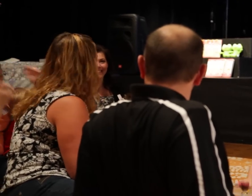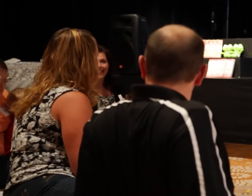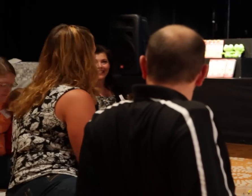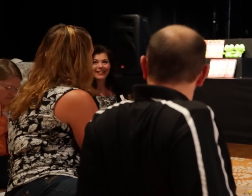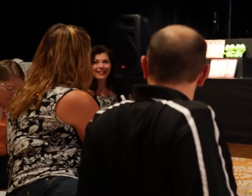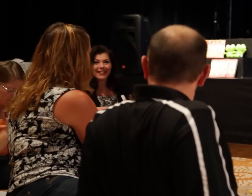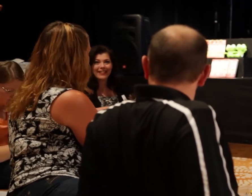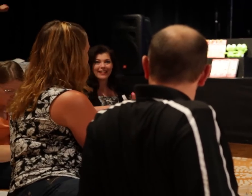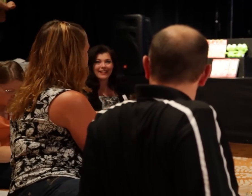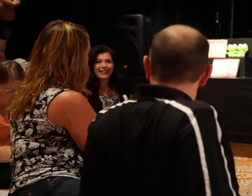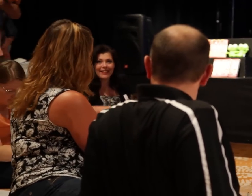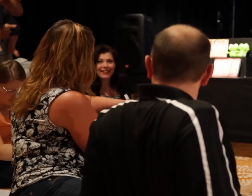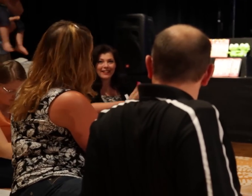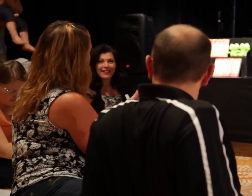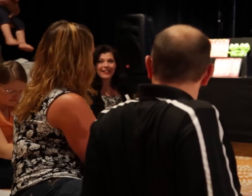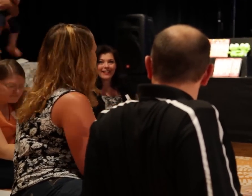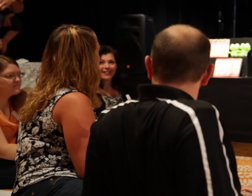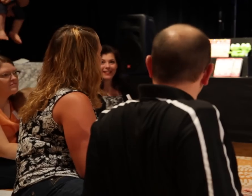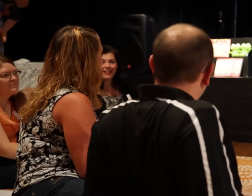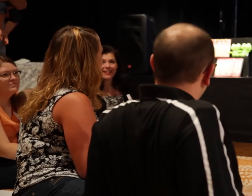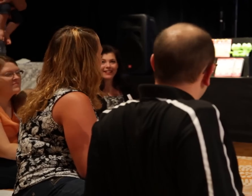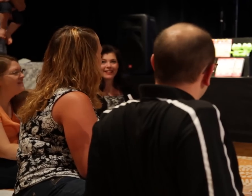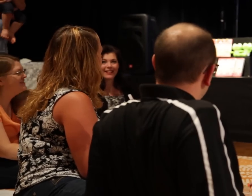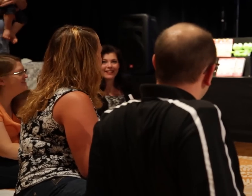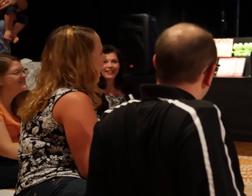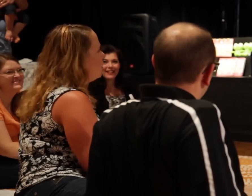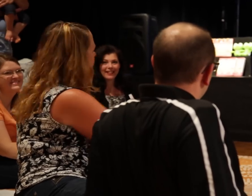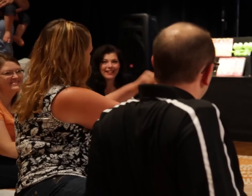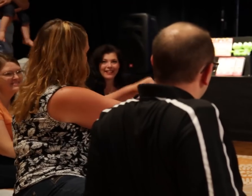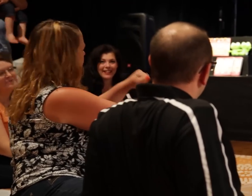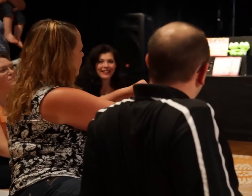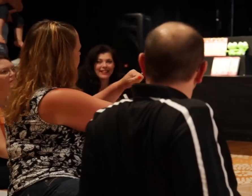and I just started signing and she said CHEESE. At the pool, which cheese and water, you know?